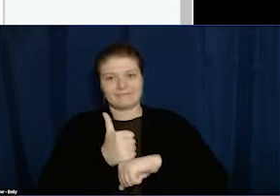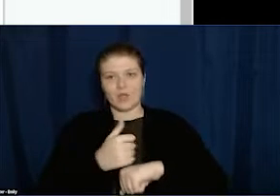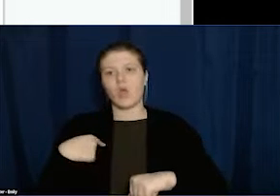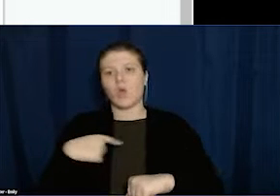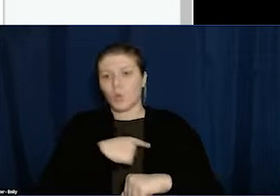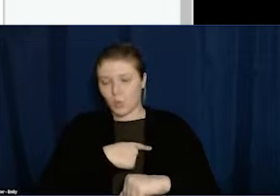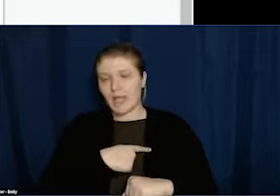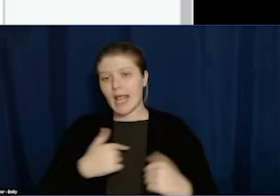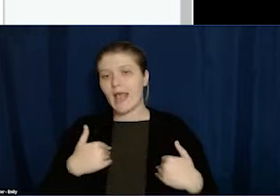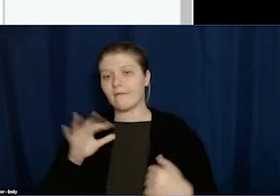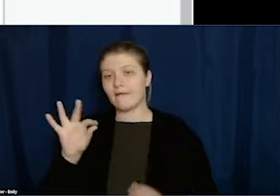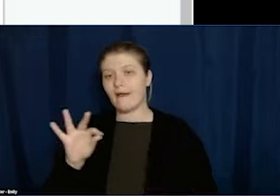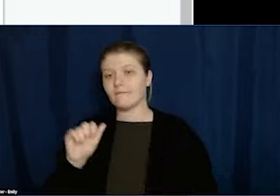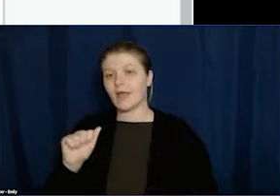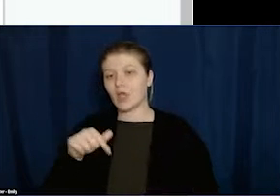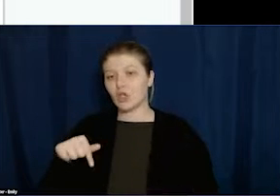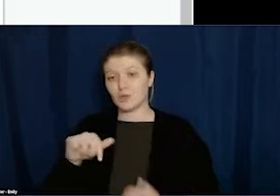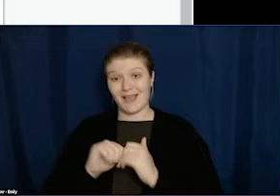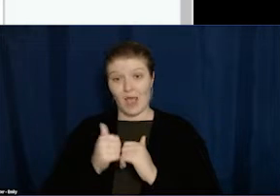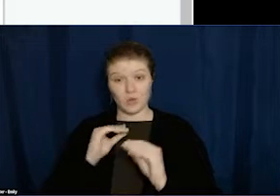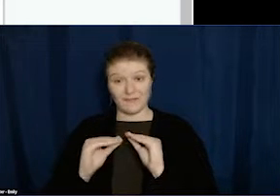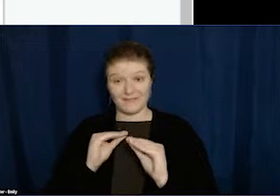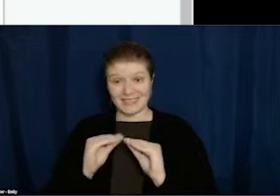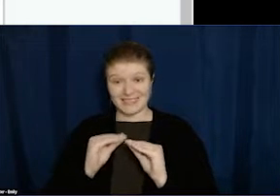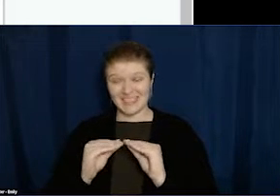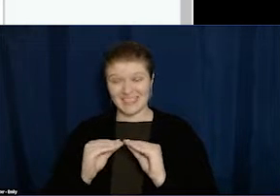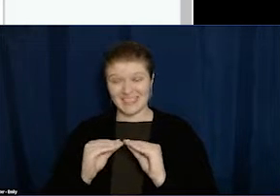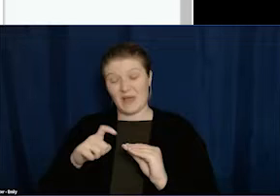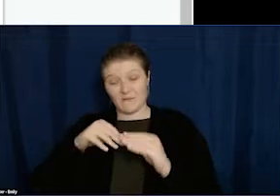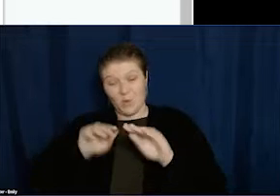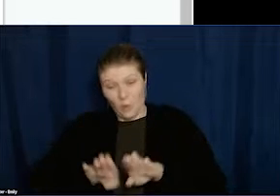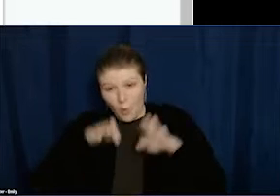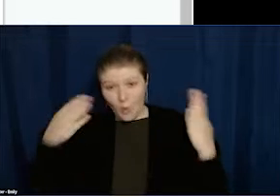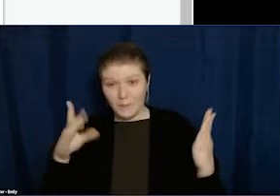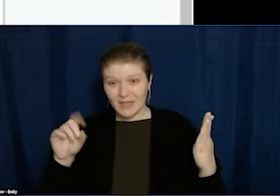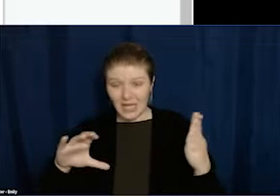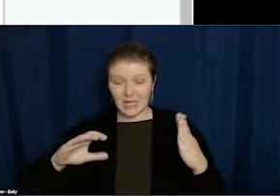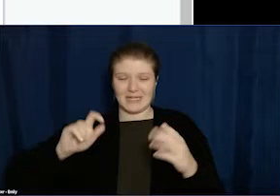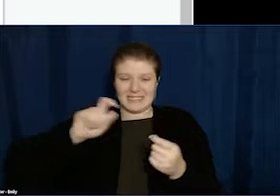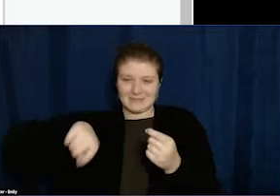So people have to open the document and force the line spacing page by page. You may not want to do that.